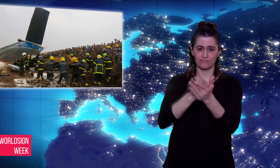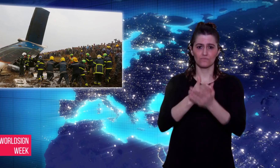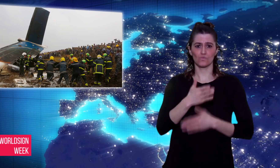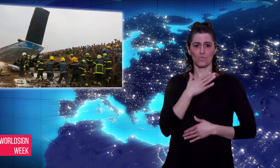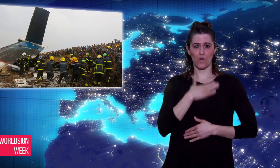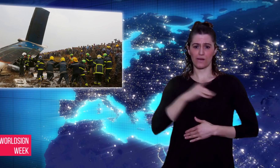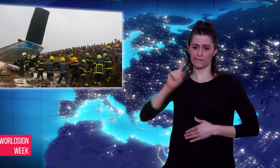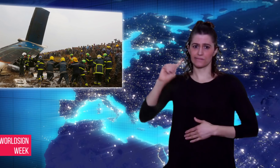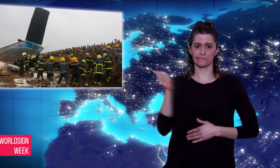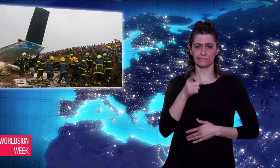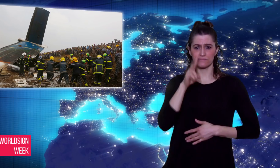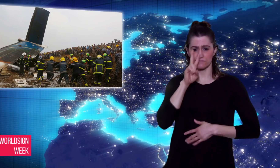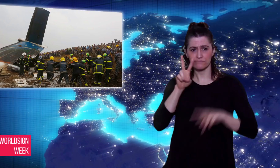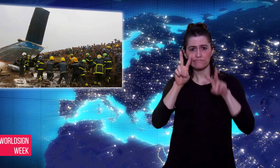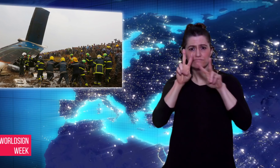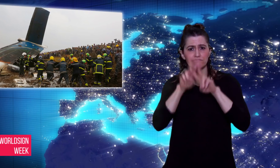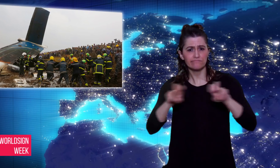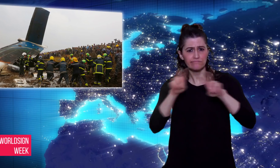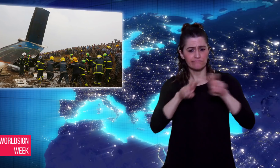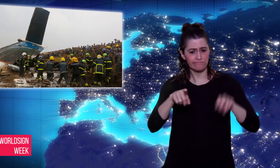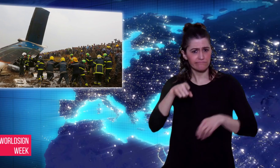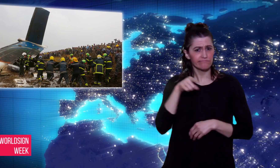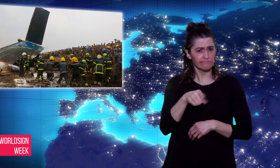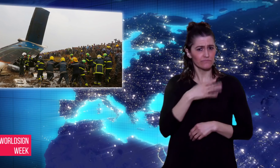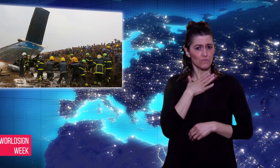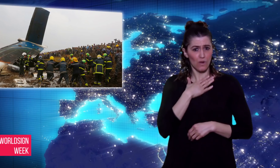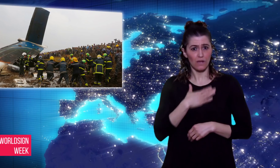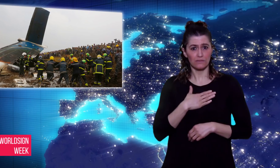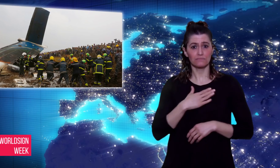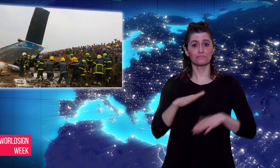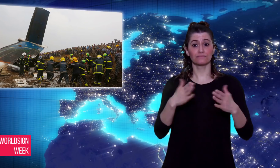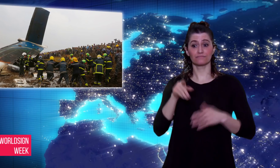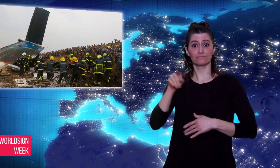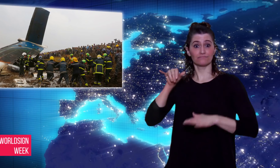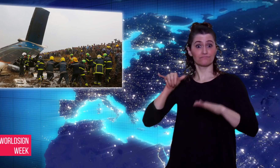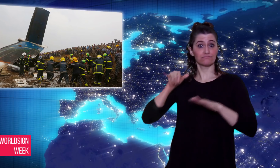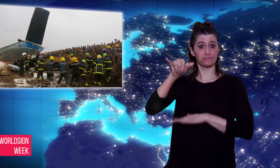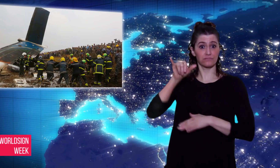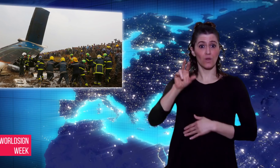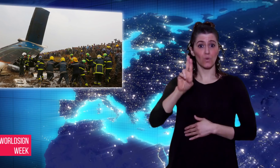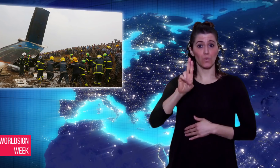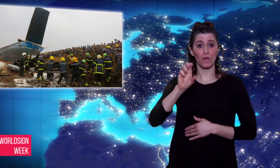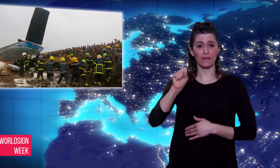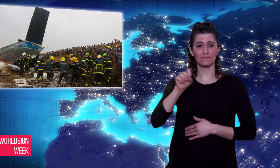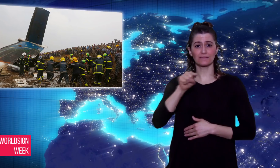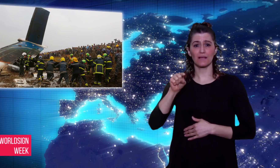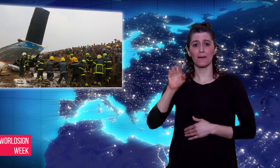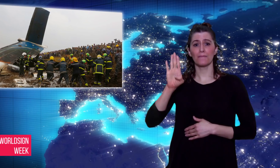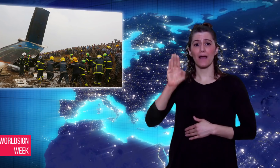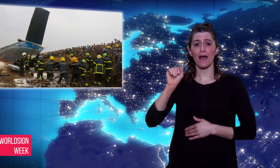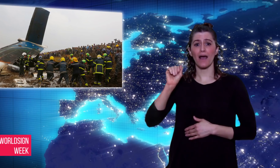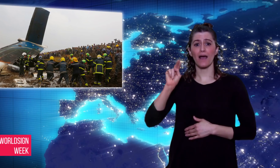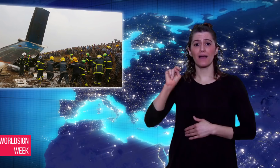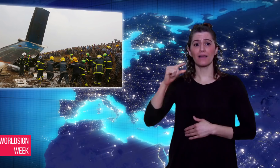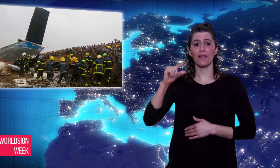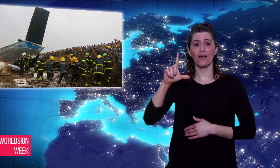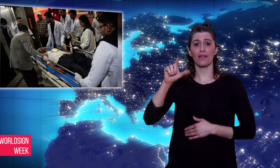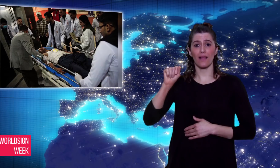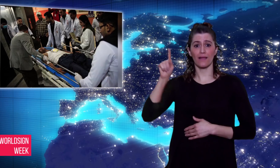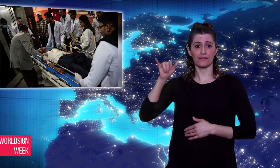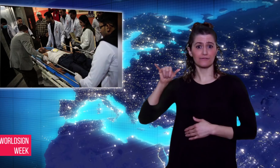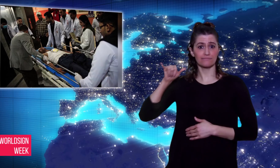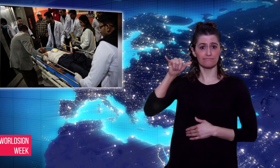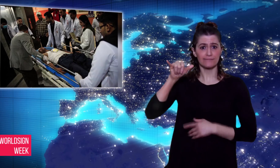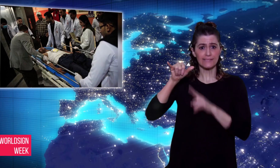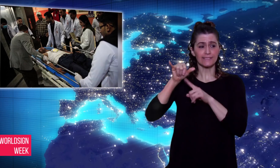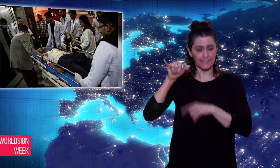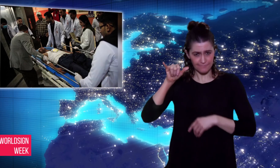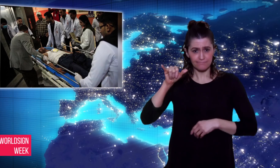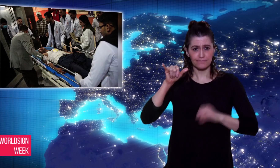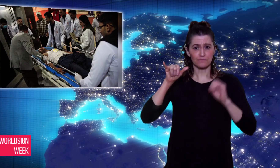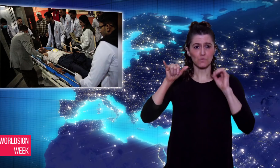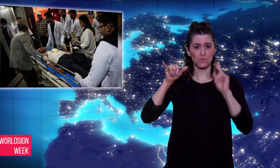investigation, and the US-Bangla airline